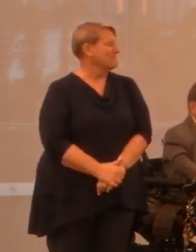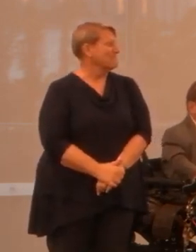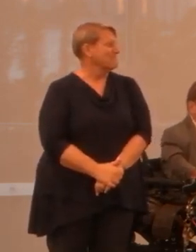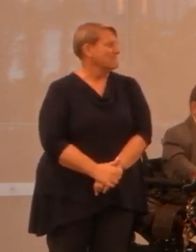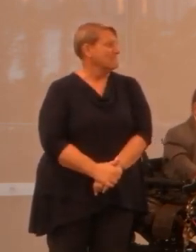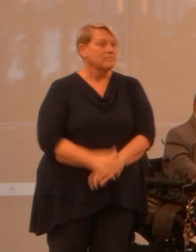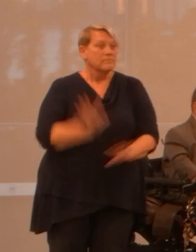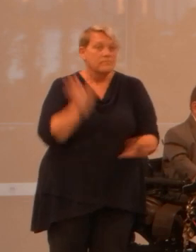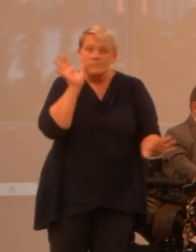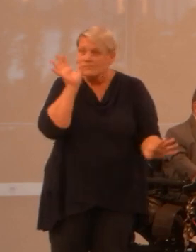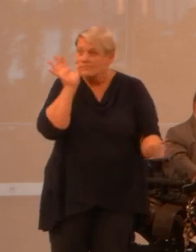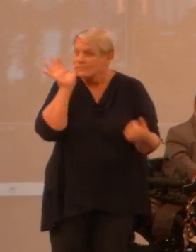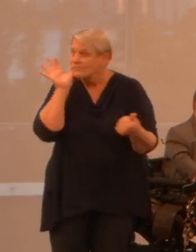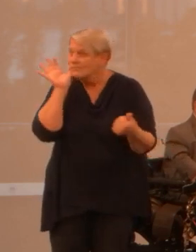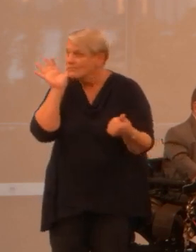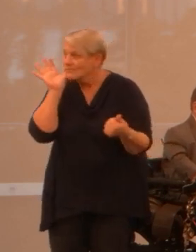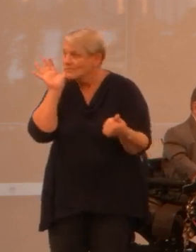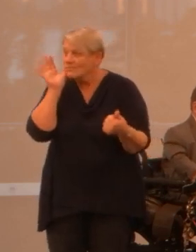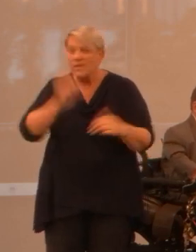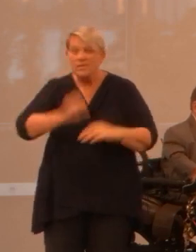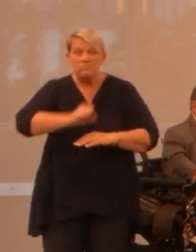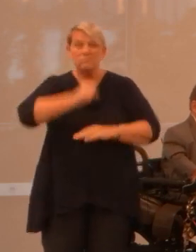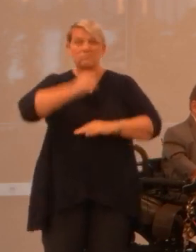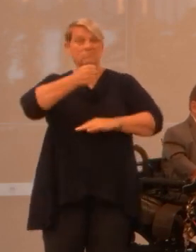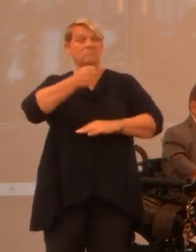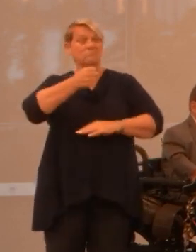Can you hear me? Or do I have to raise this up? All good, little bit.